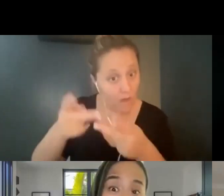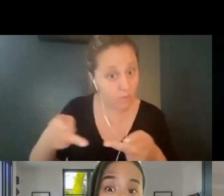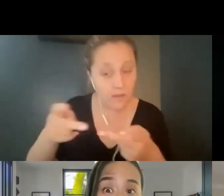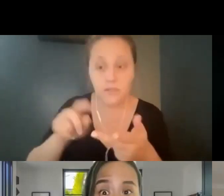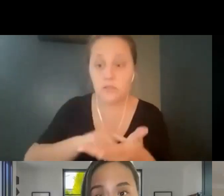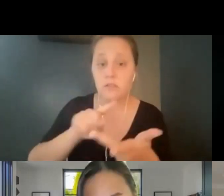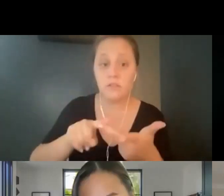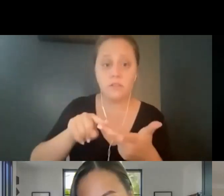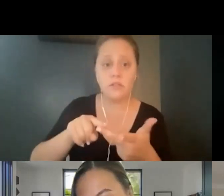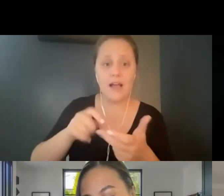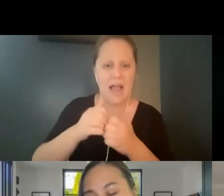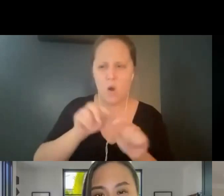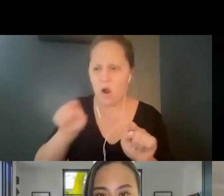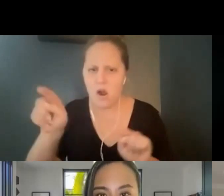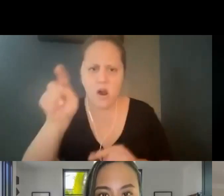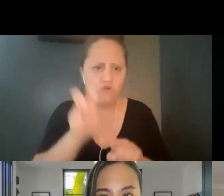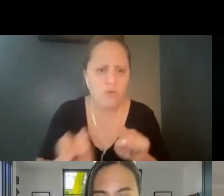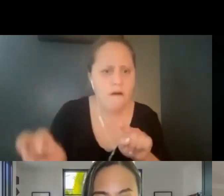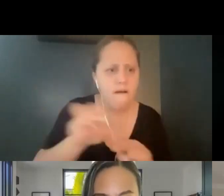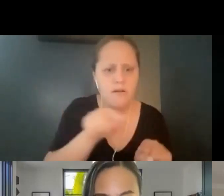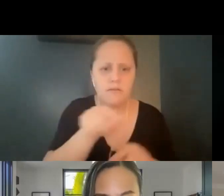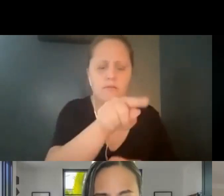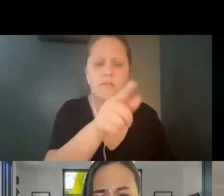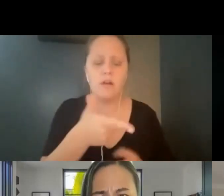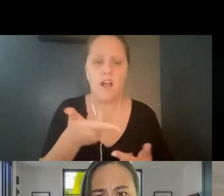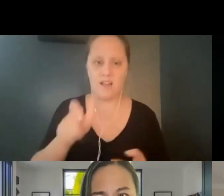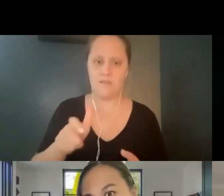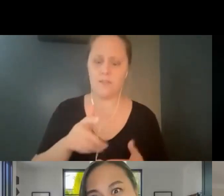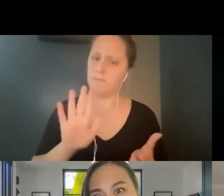it from point A to point B. Like I need to be on, you know, a very strict schedule